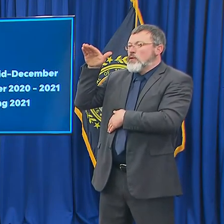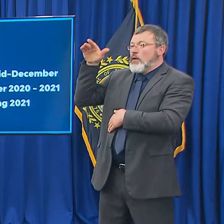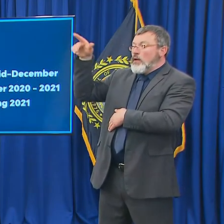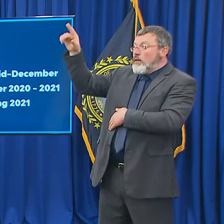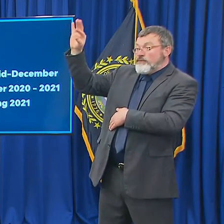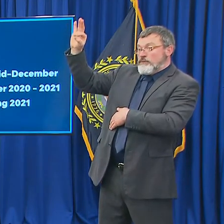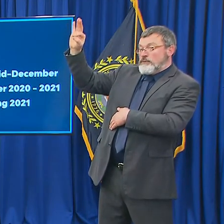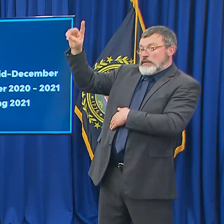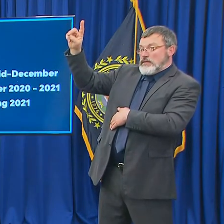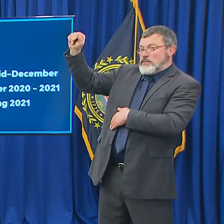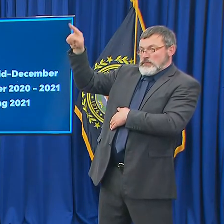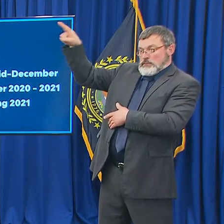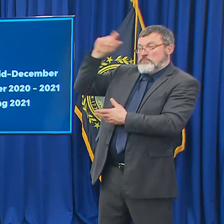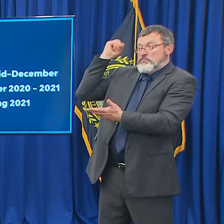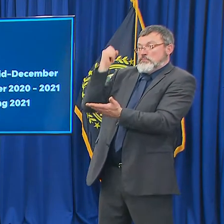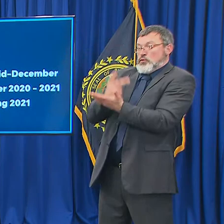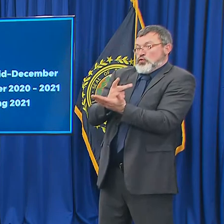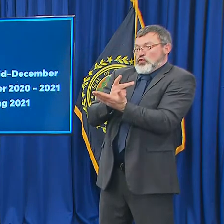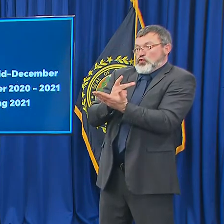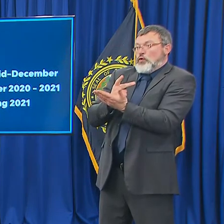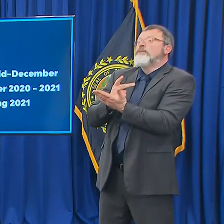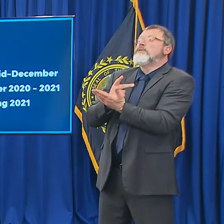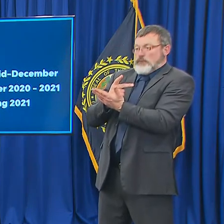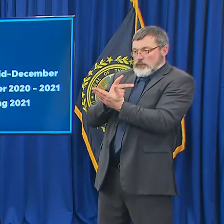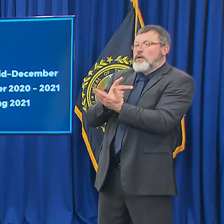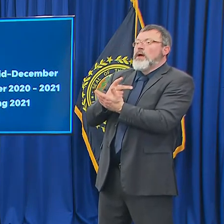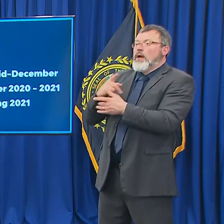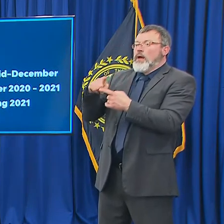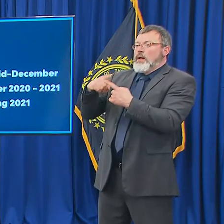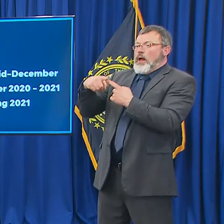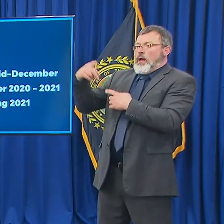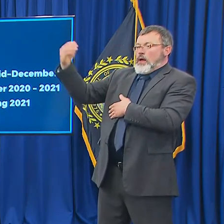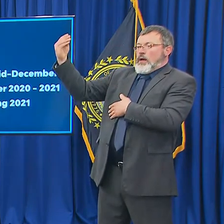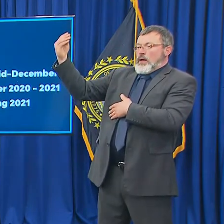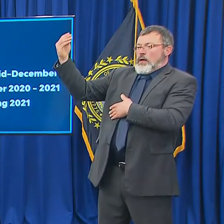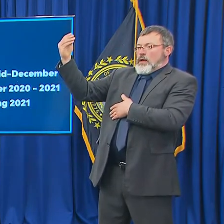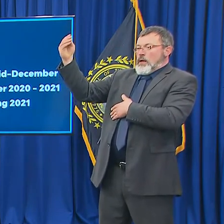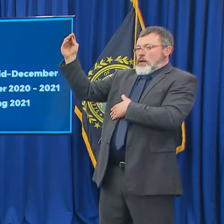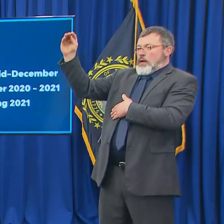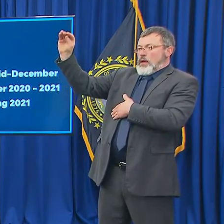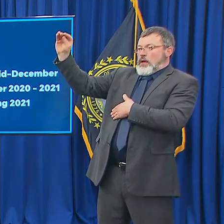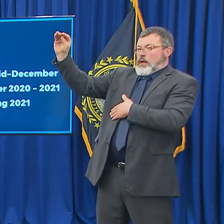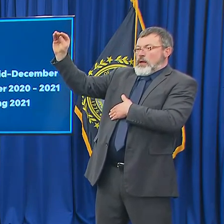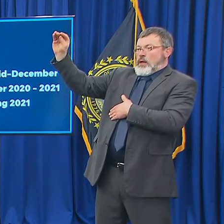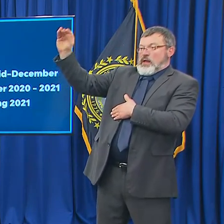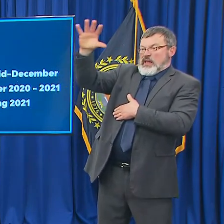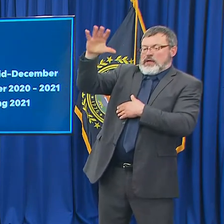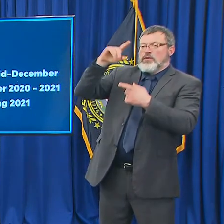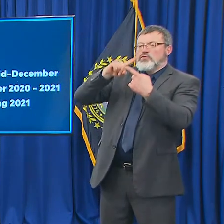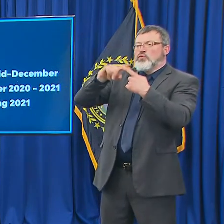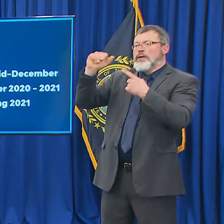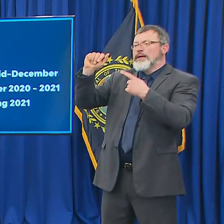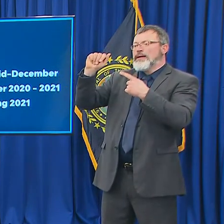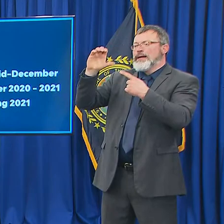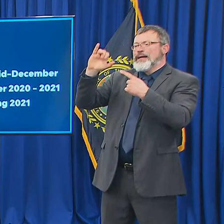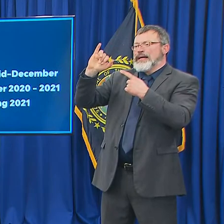of that first phase in the spring and again subject to change and we'll keep you updated on that.